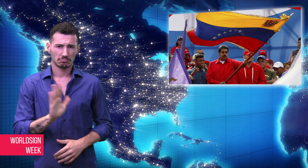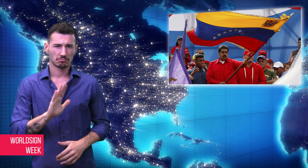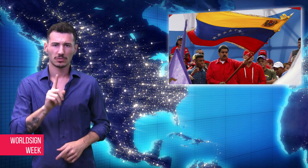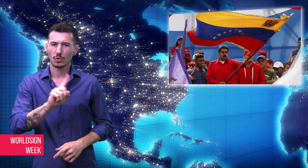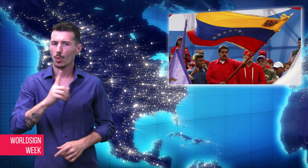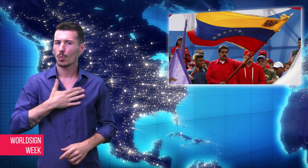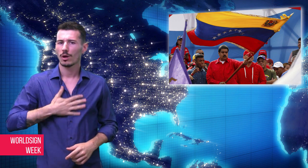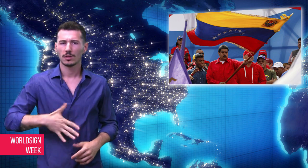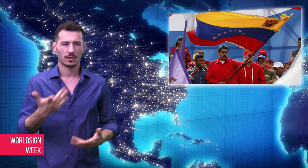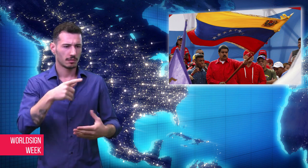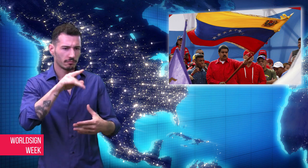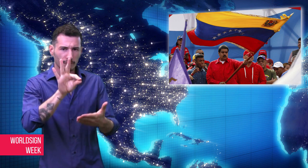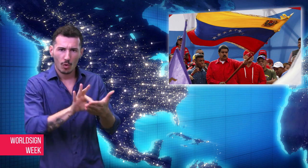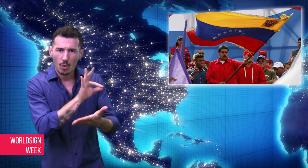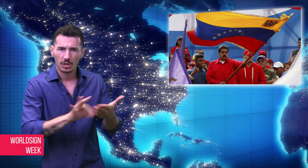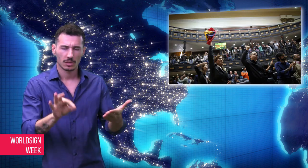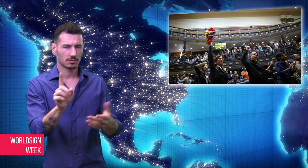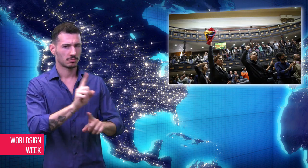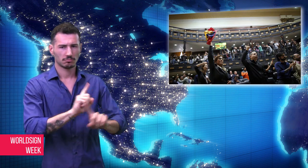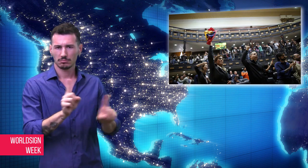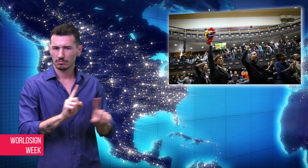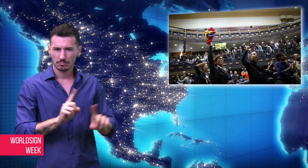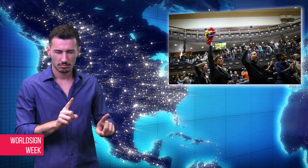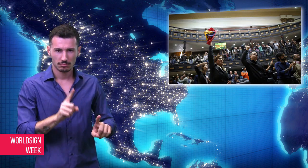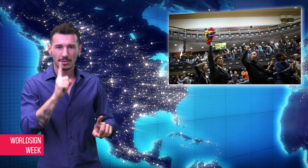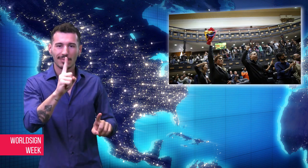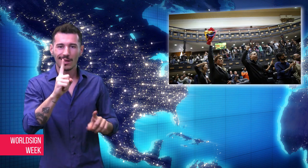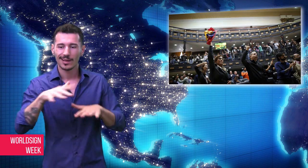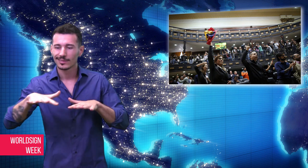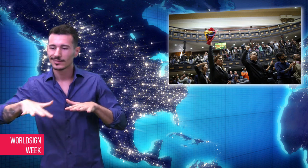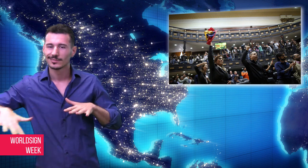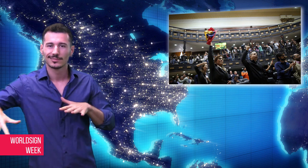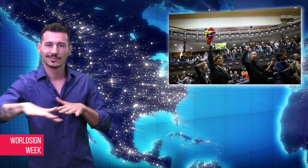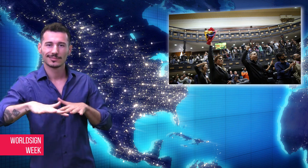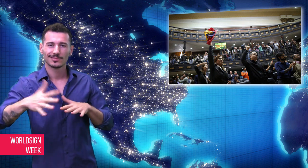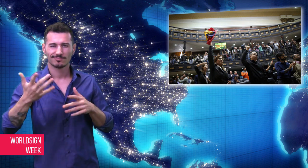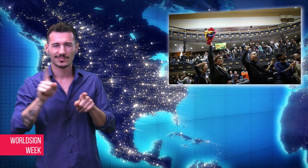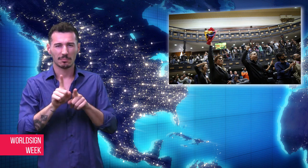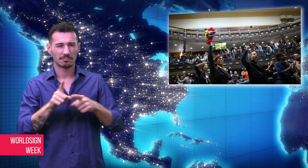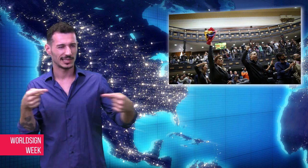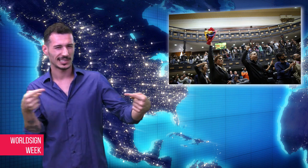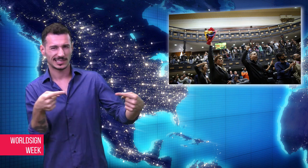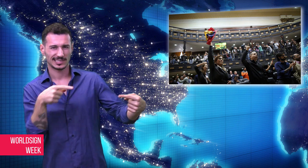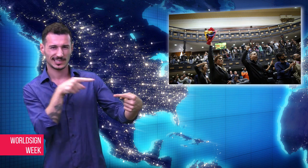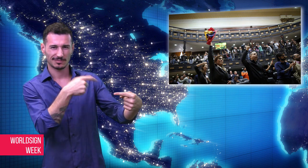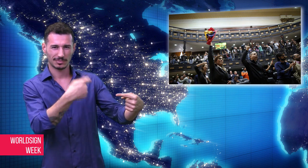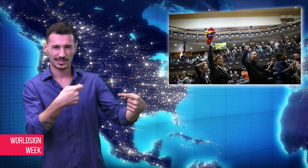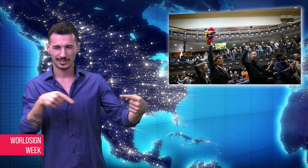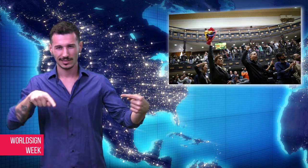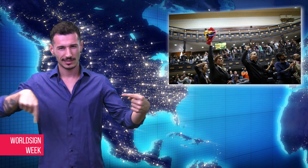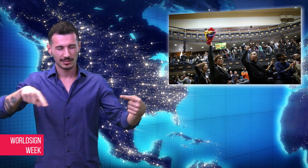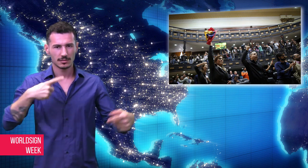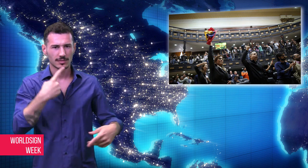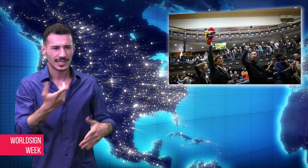election which the opposition says would turn the country in a full